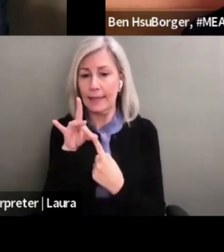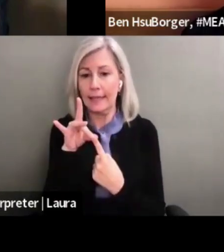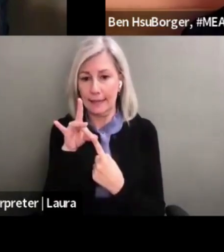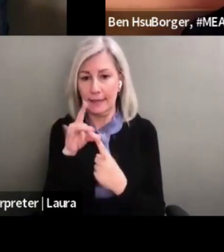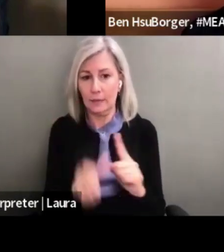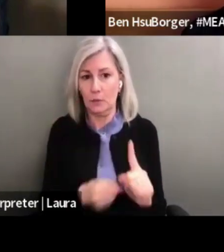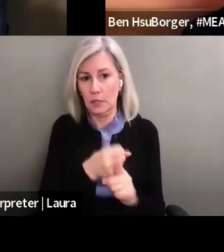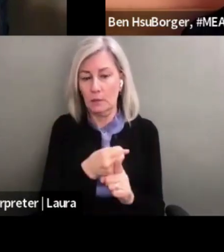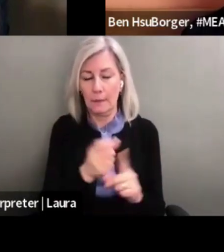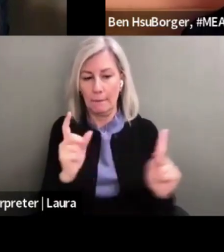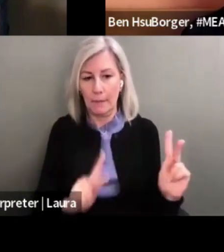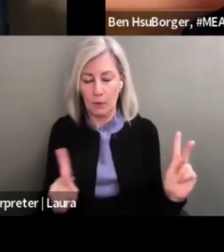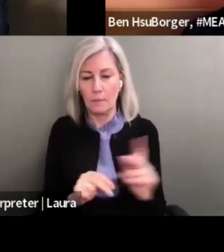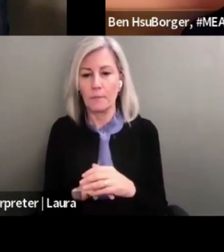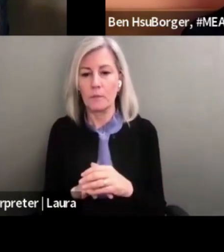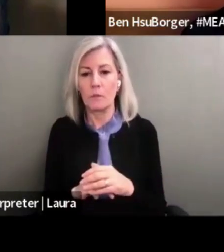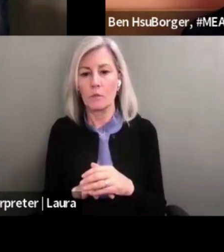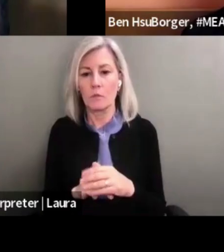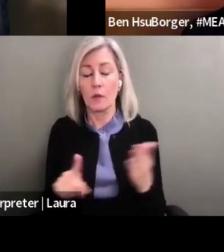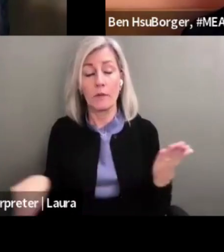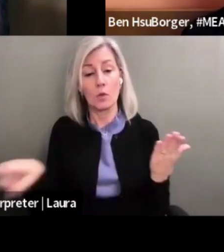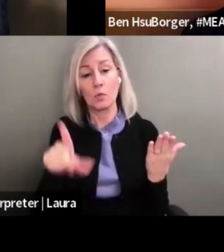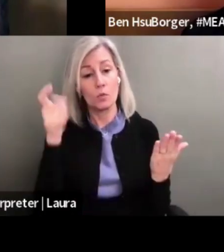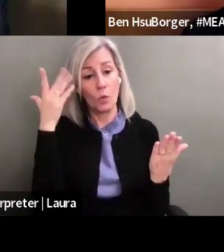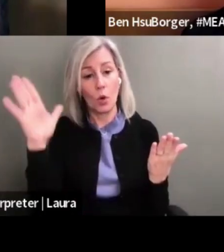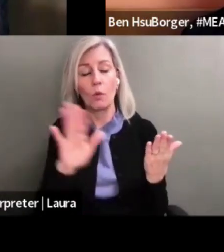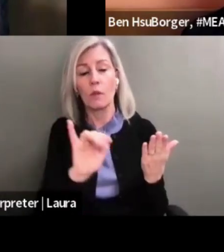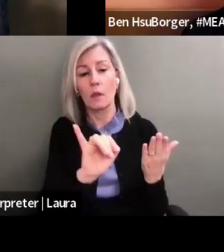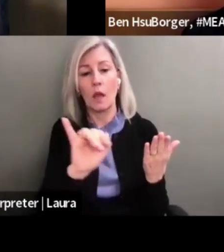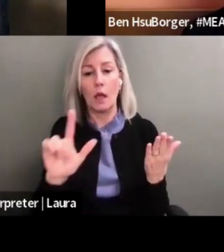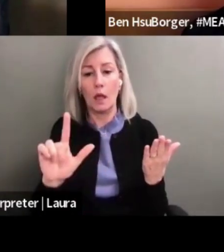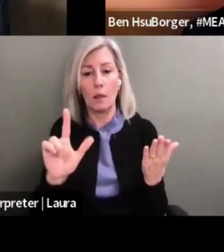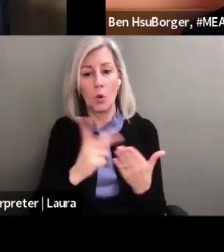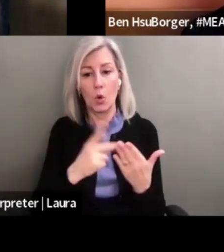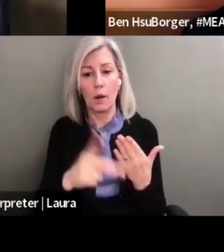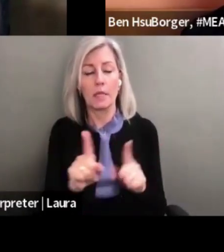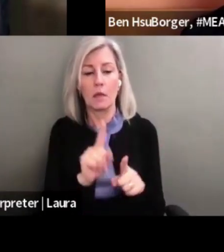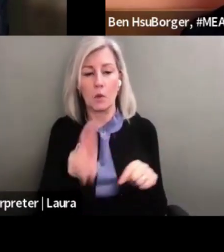function on the ground. The ILP program is really uniquely positioned to be the impact people,